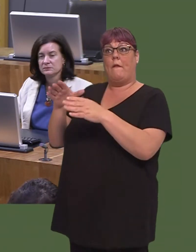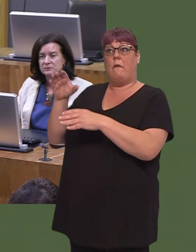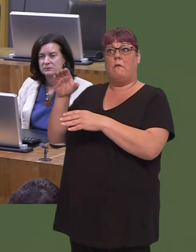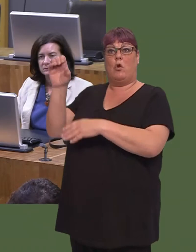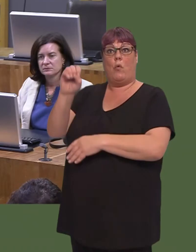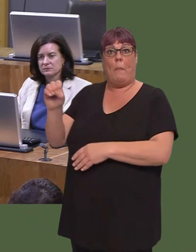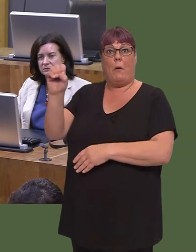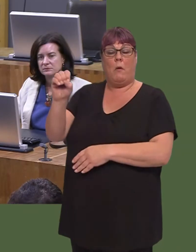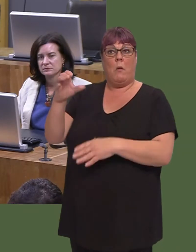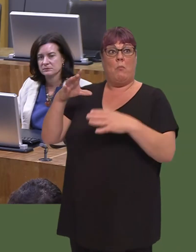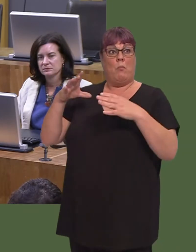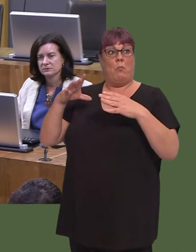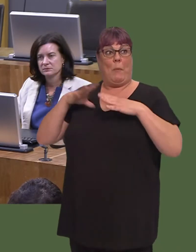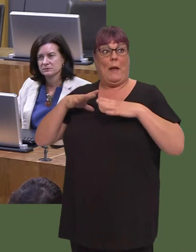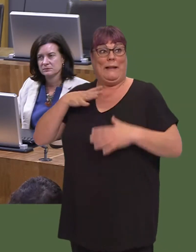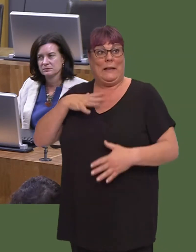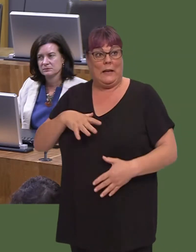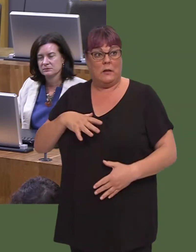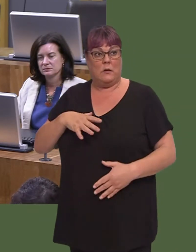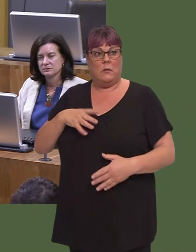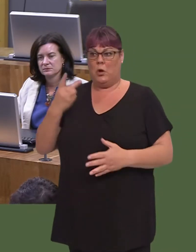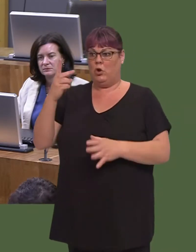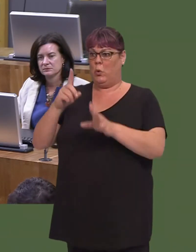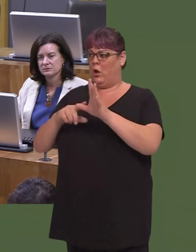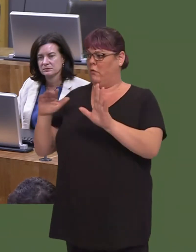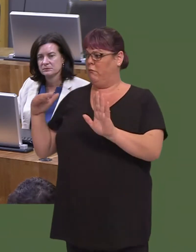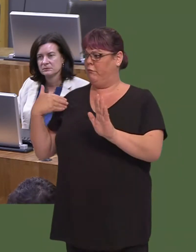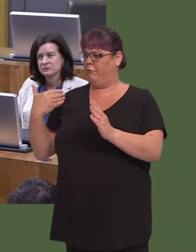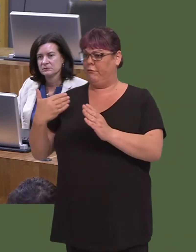by stealth, but at least with EasyJet you can choose whether you pay for overpriced